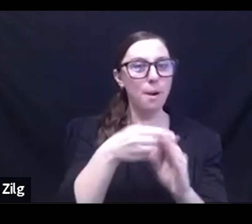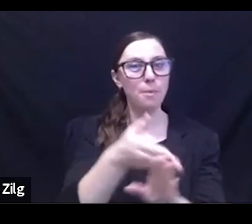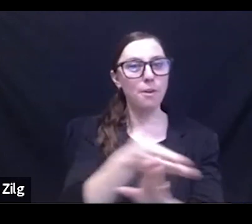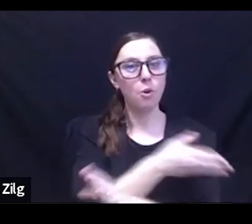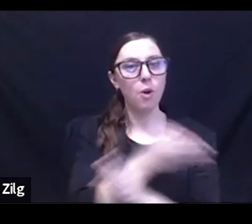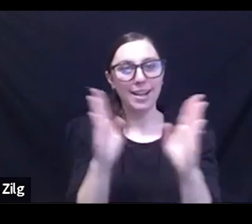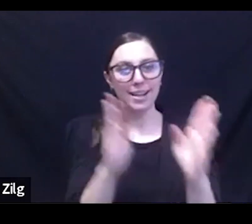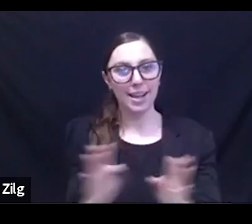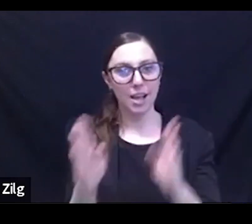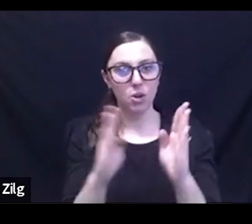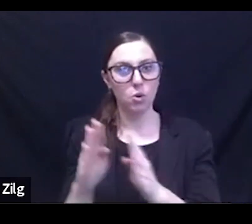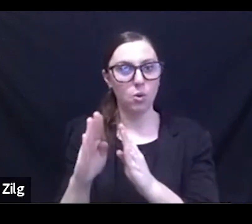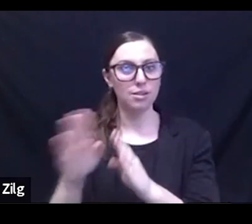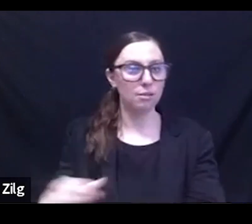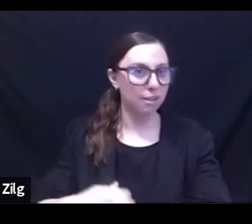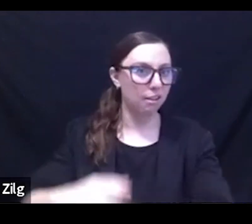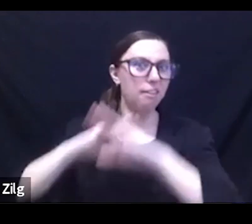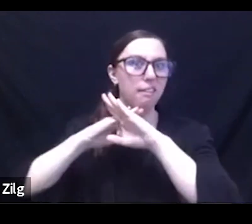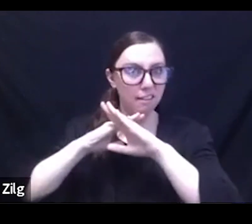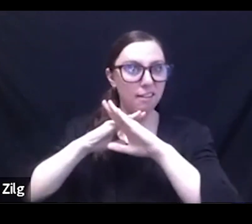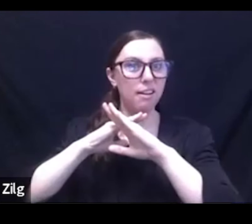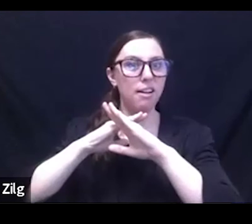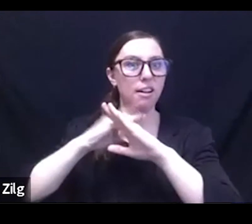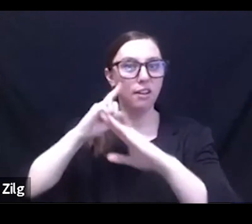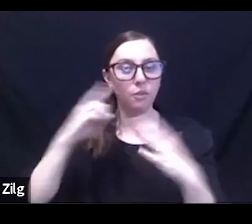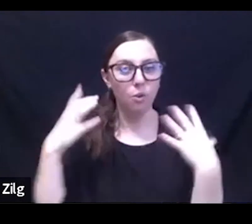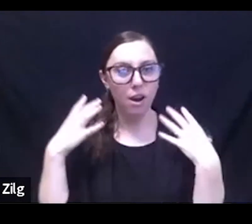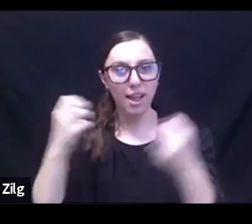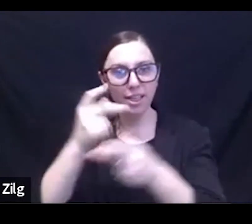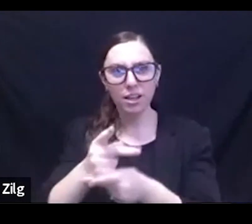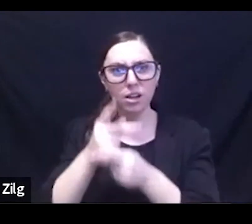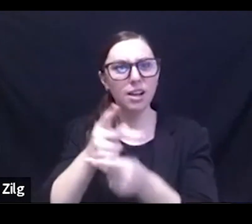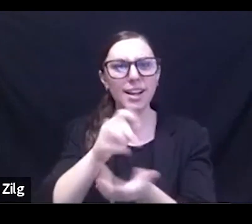Was the biggest barrier to getting health care was that stack of forms that you get